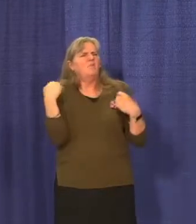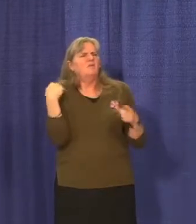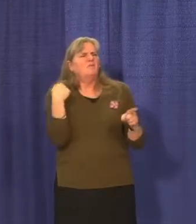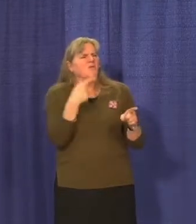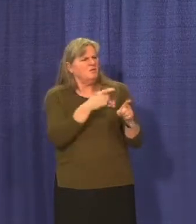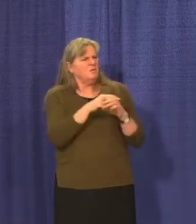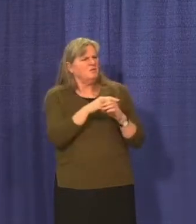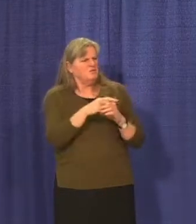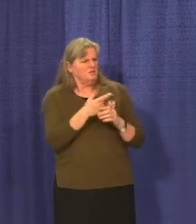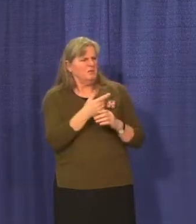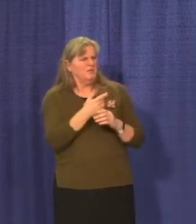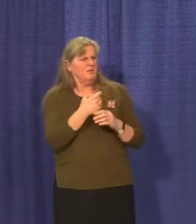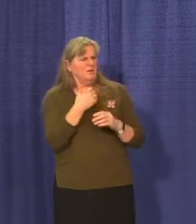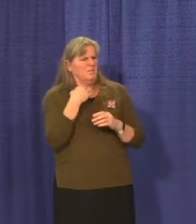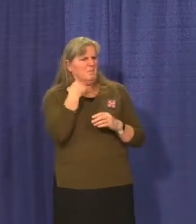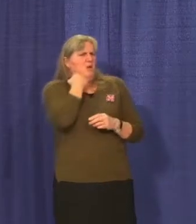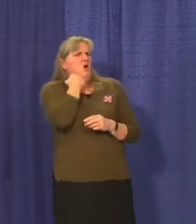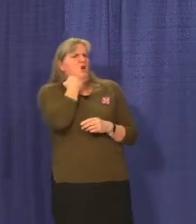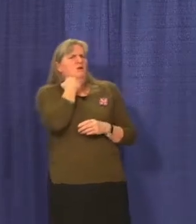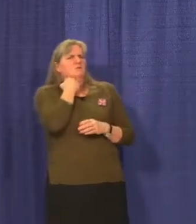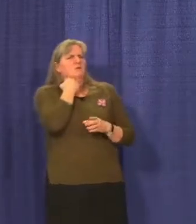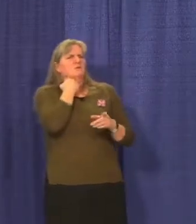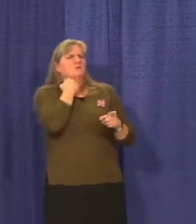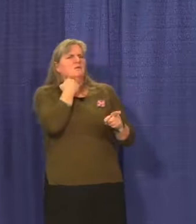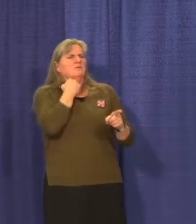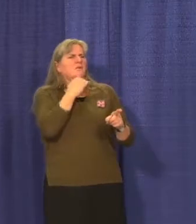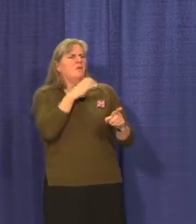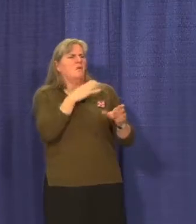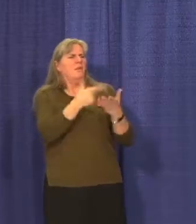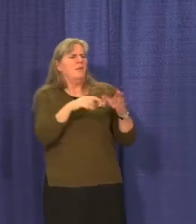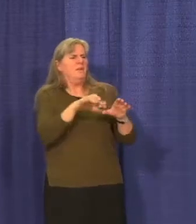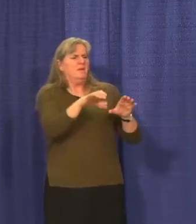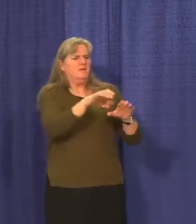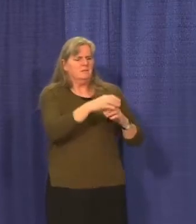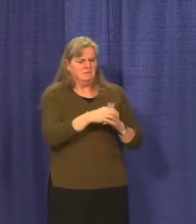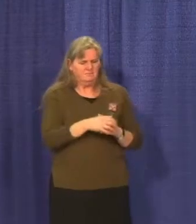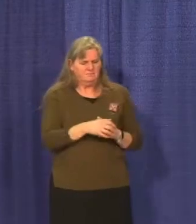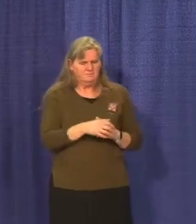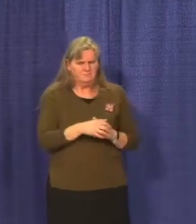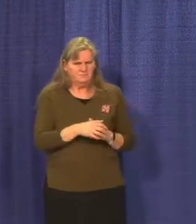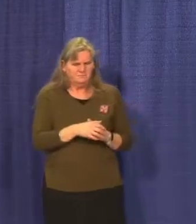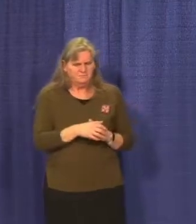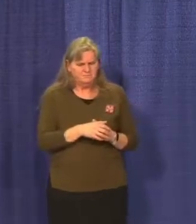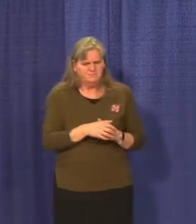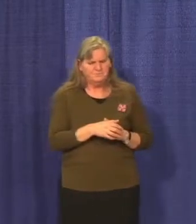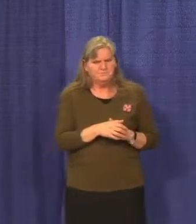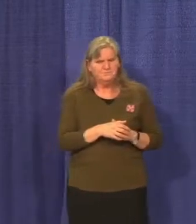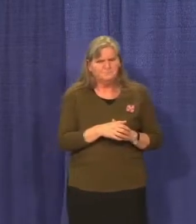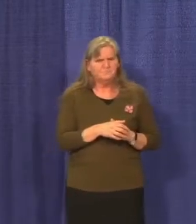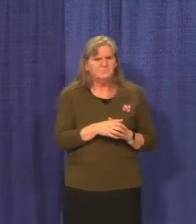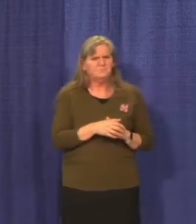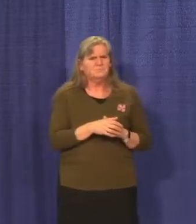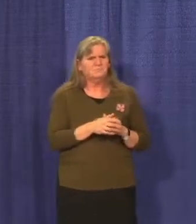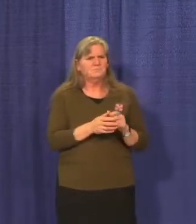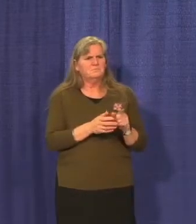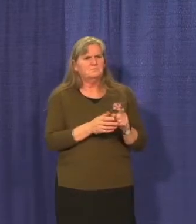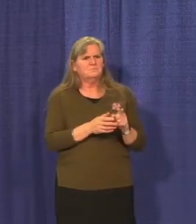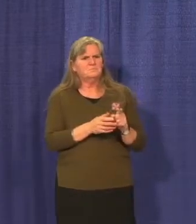folks should be ashamed.